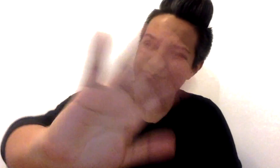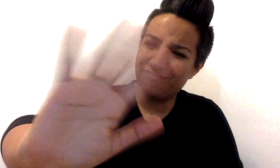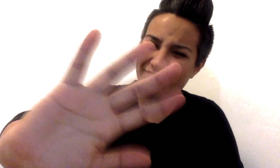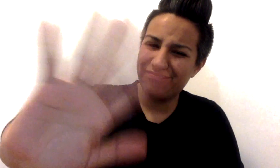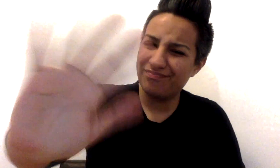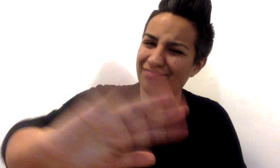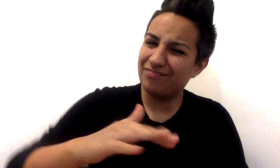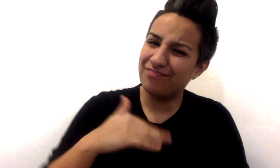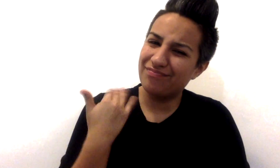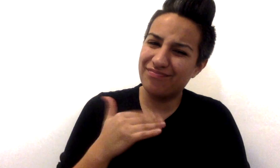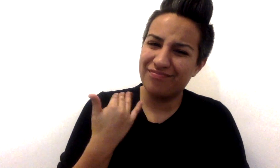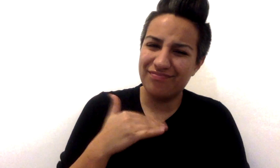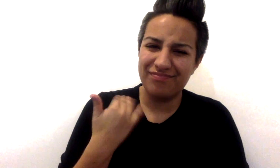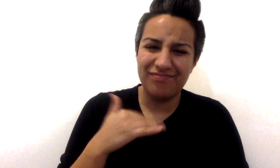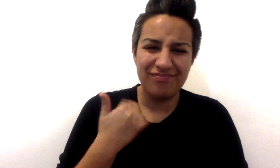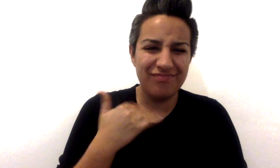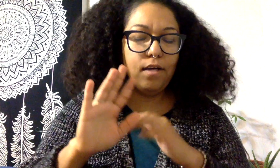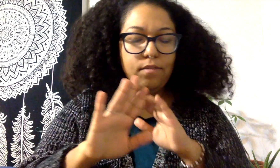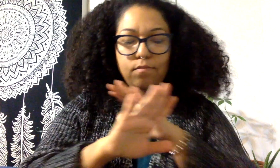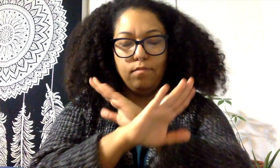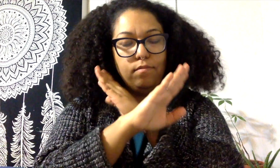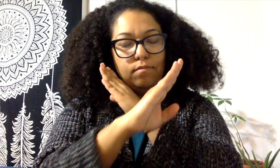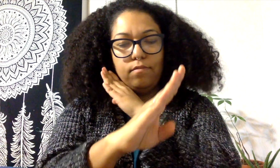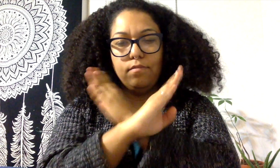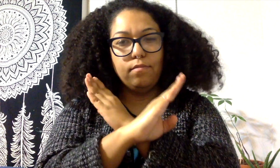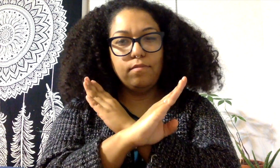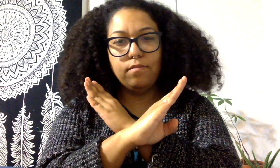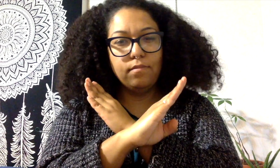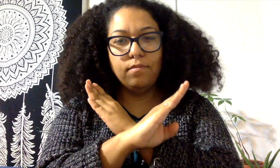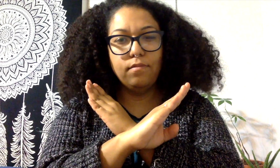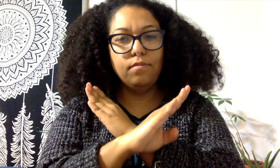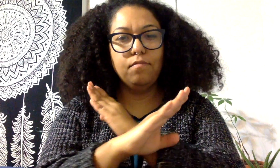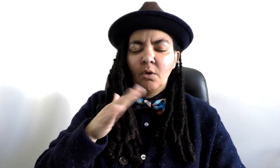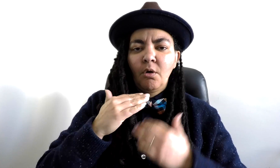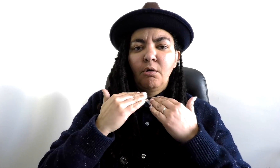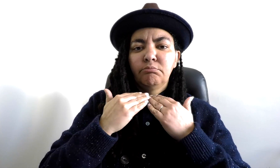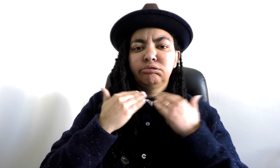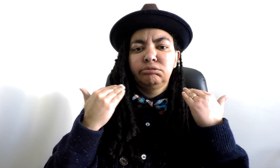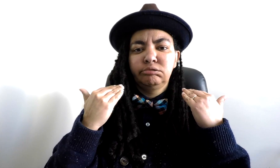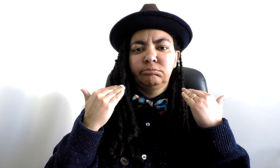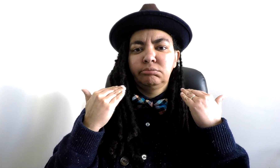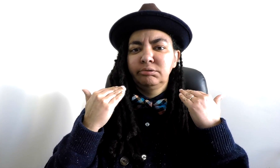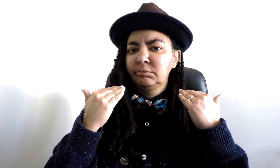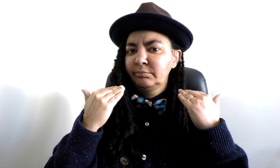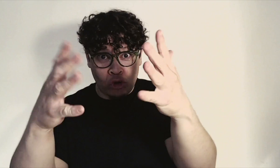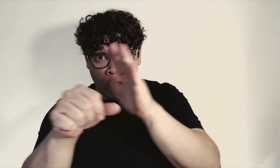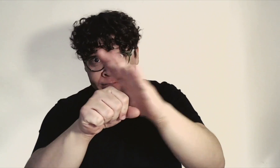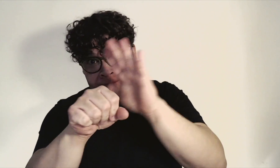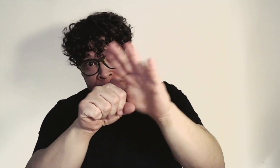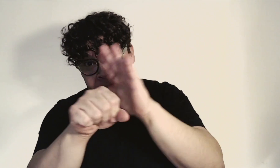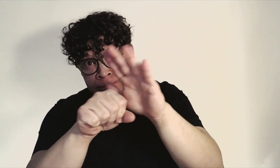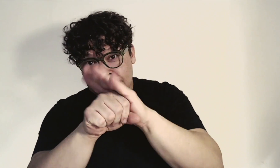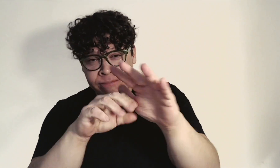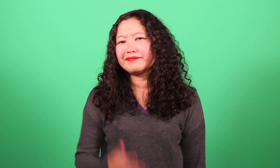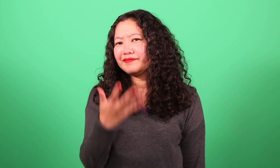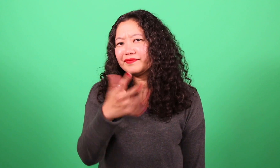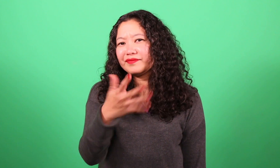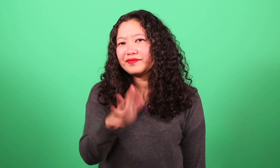Nah, cut it out. Hold up there. We are fed-up. Enough is enough. "FINISH!"